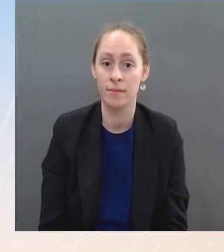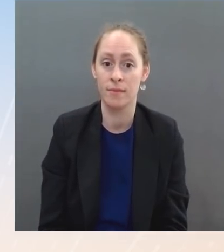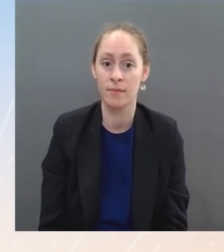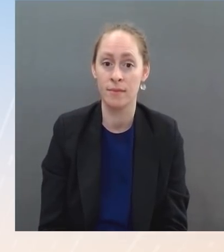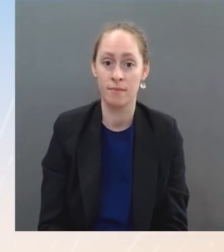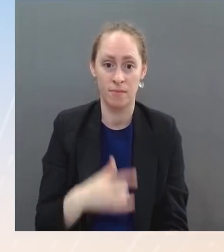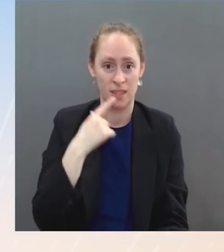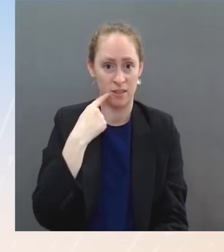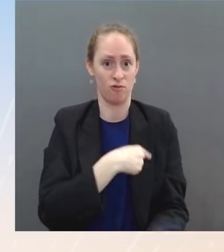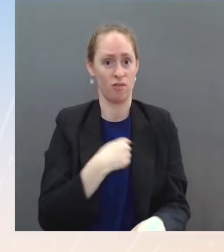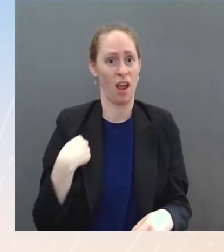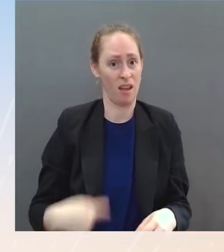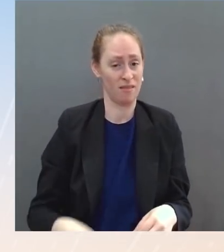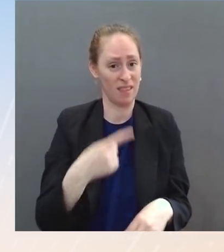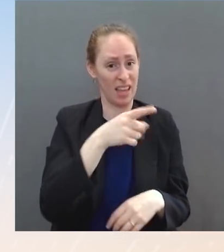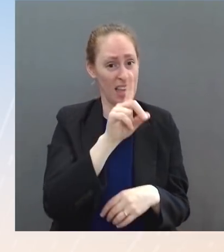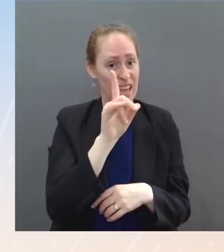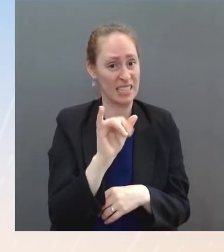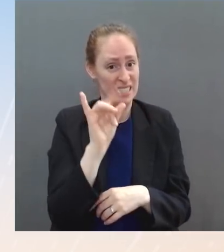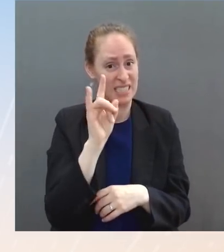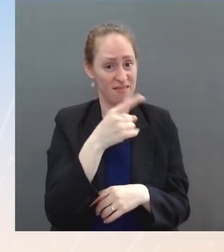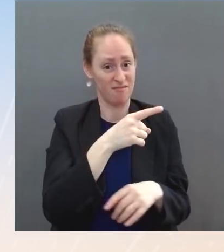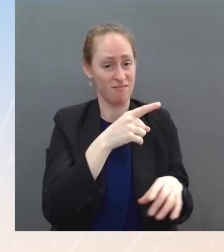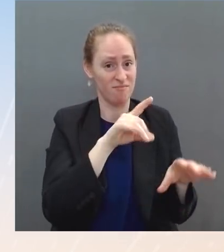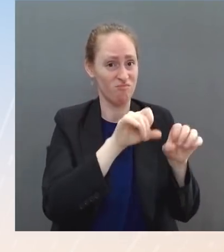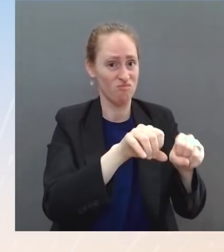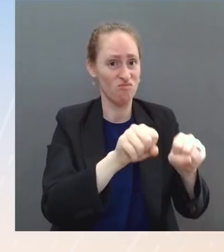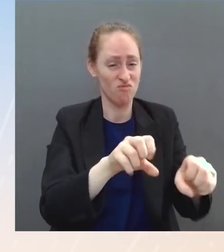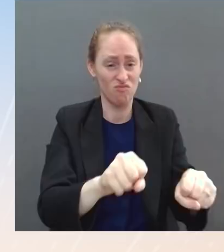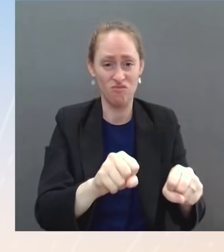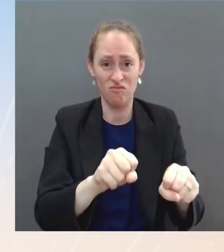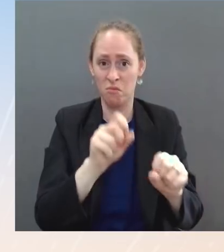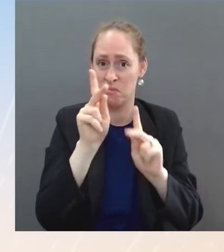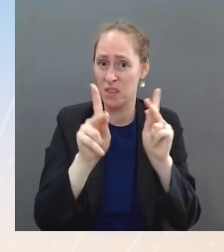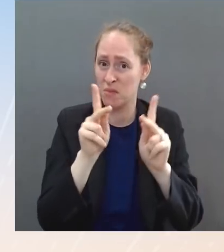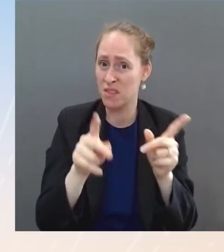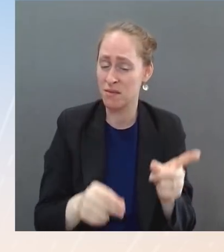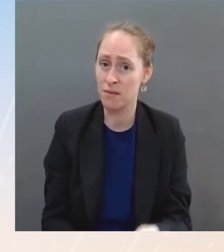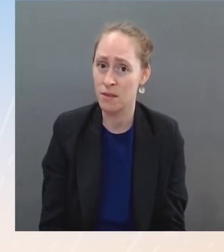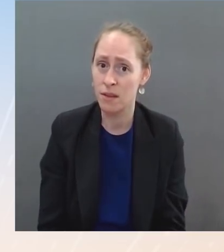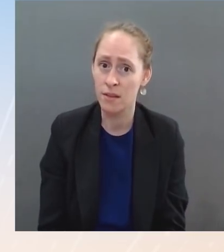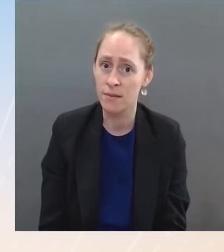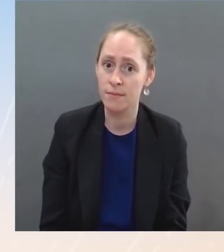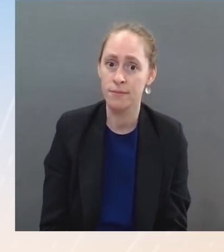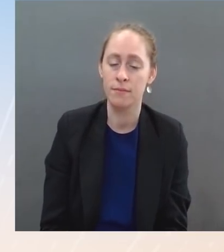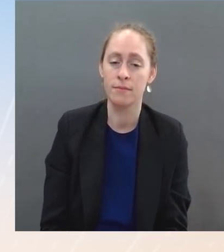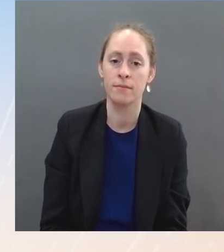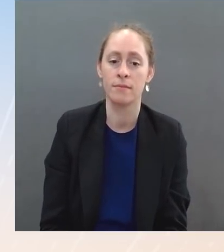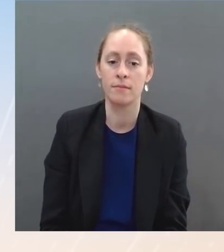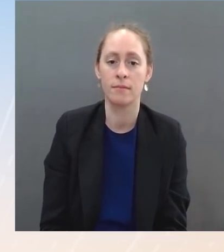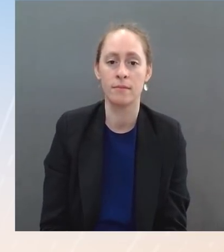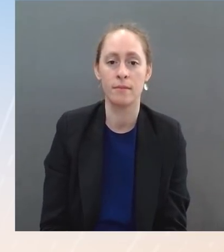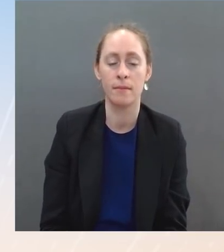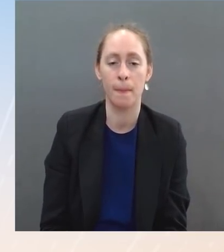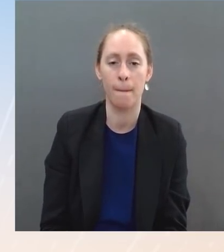given the invasion of Ukraine and given what we're seeing -- the photos from Bucha, others that we may see in the future.